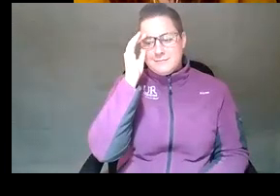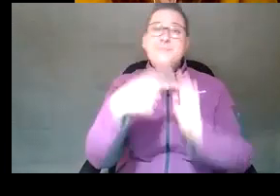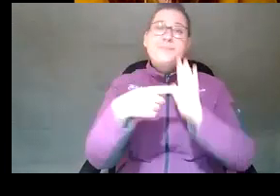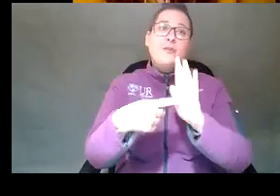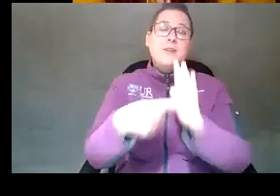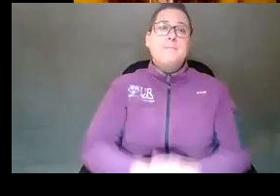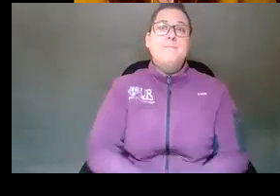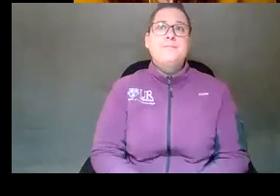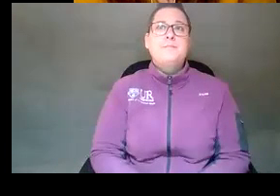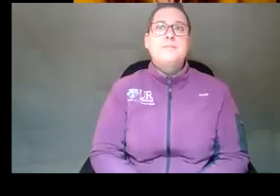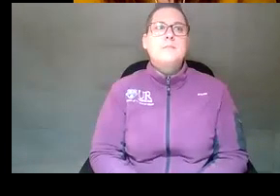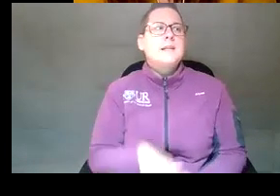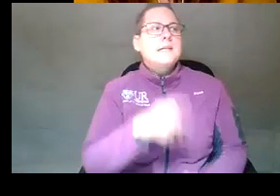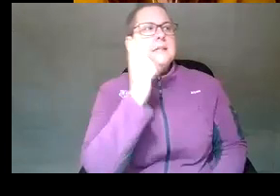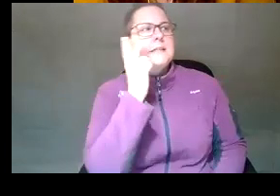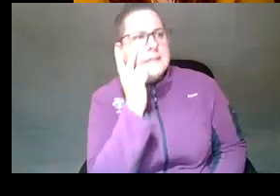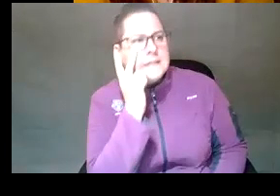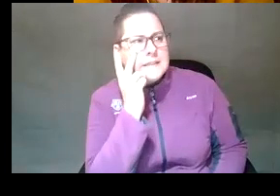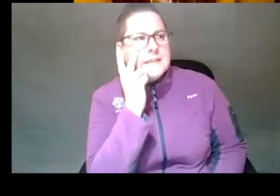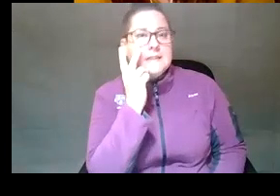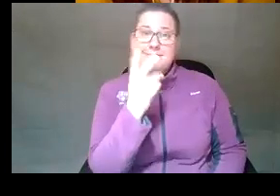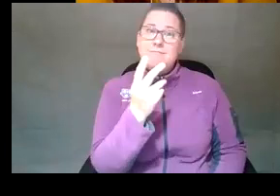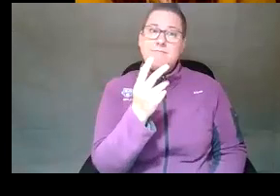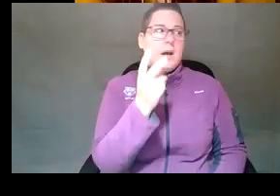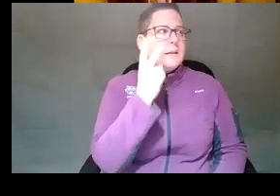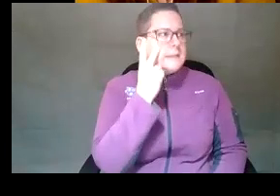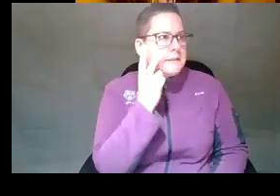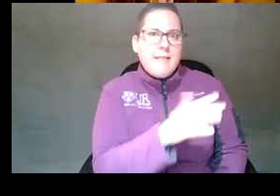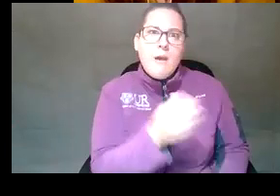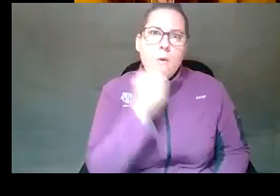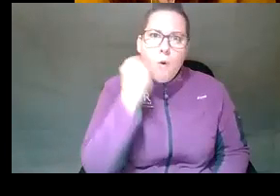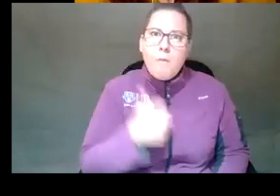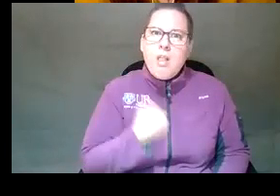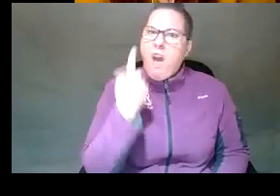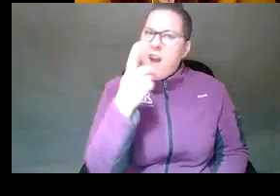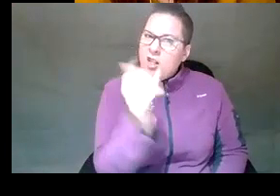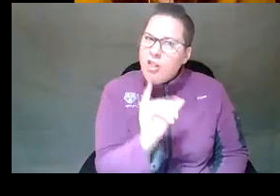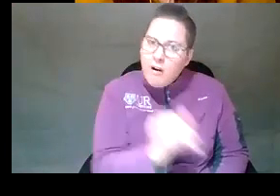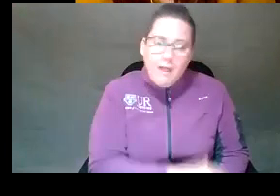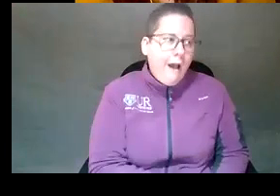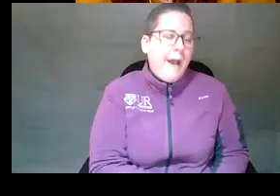get to see what home I or I got to see what life at home looked like or another person noted being